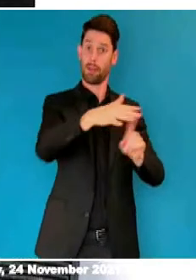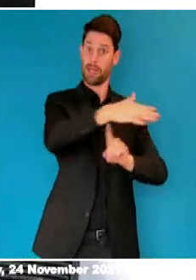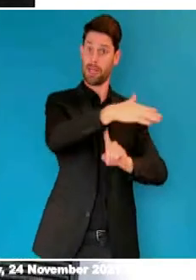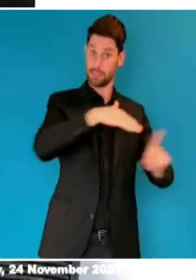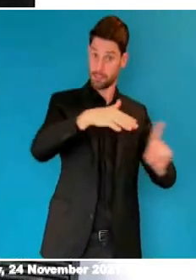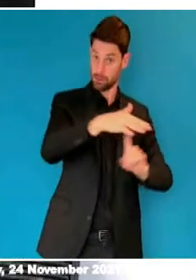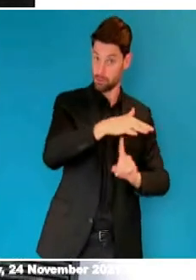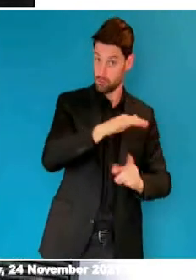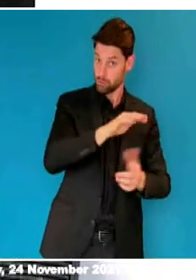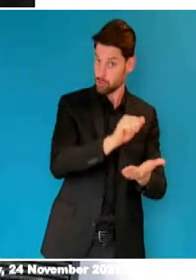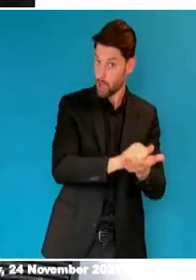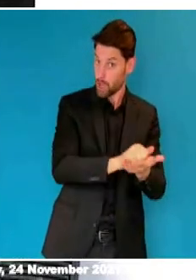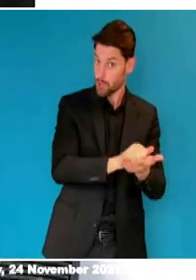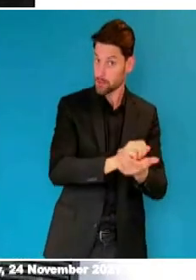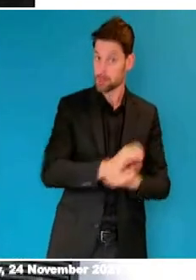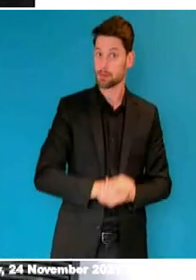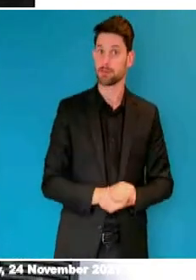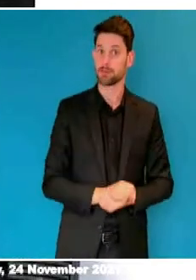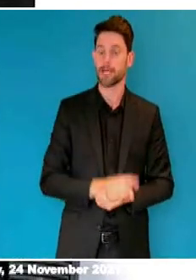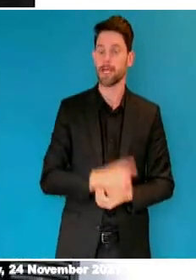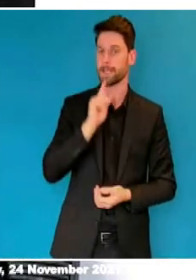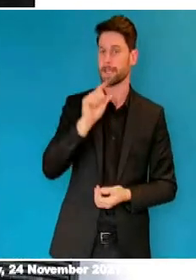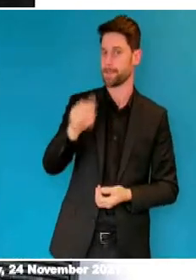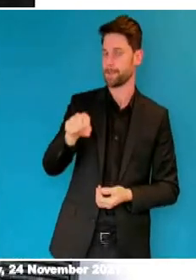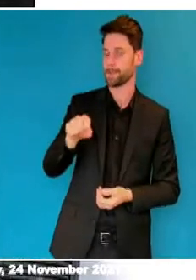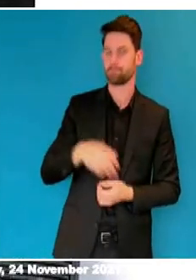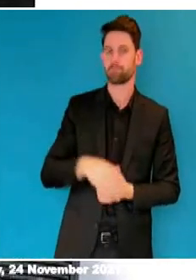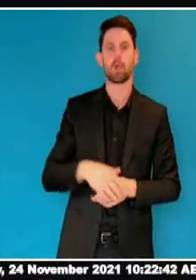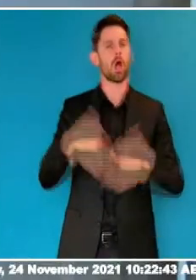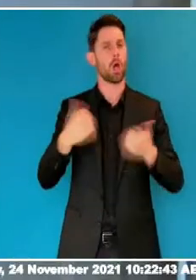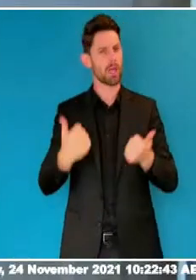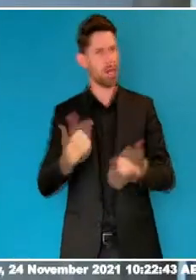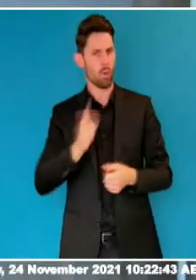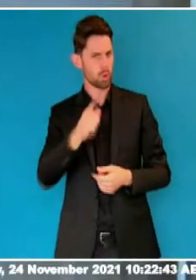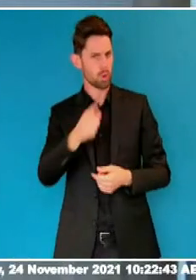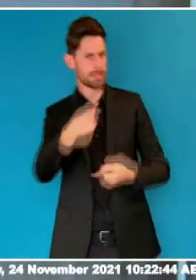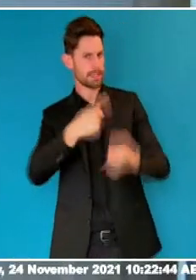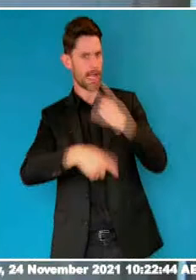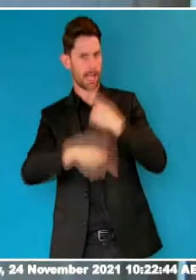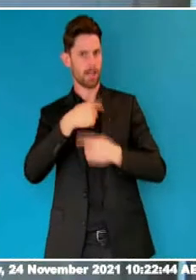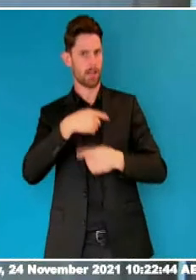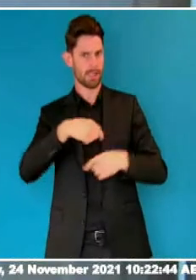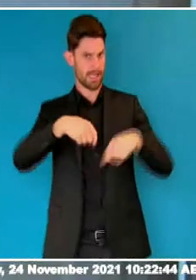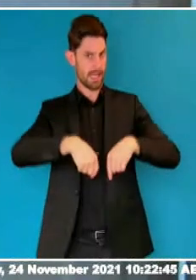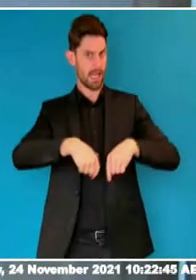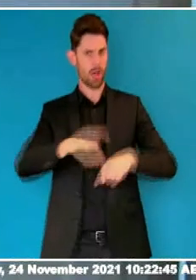So what would you tell the Royal Commission is the motivating factor behind